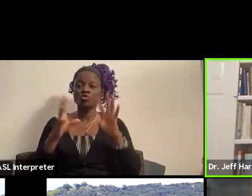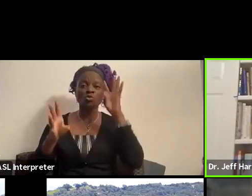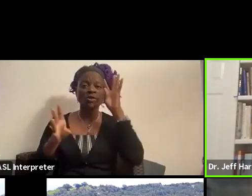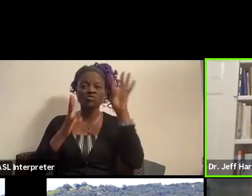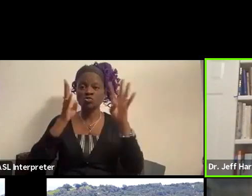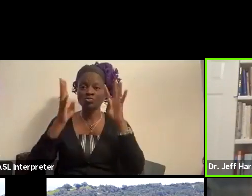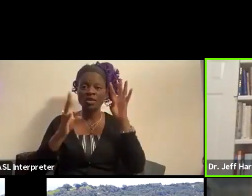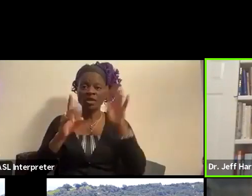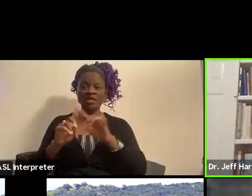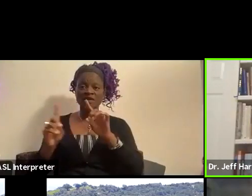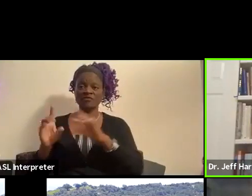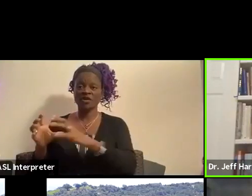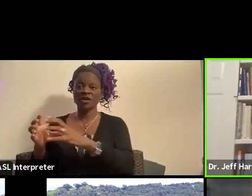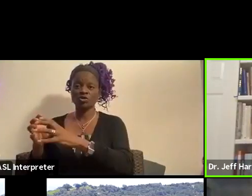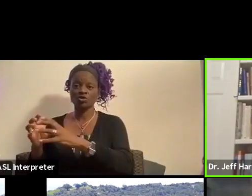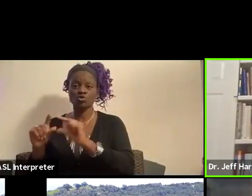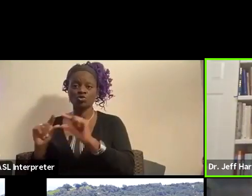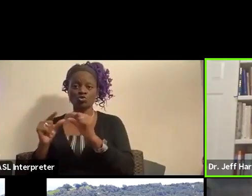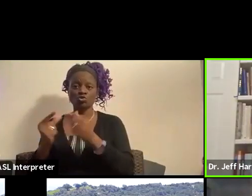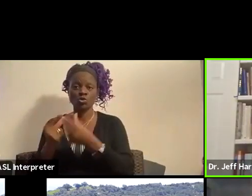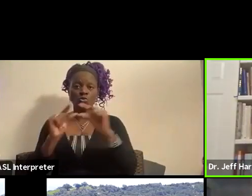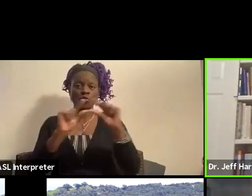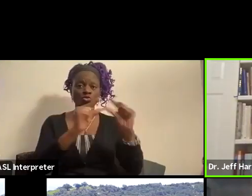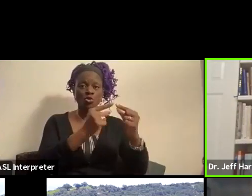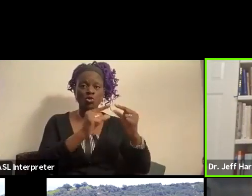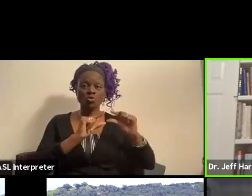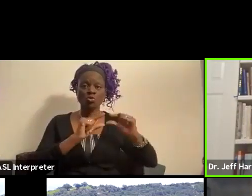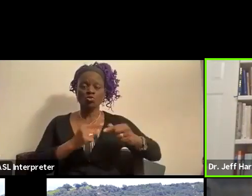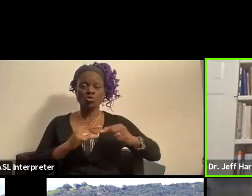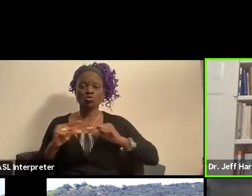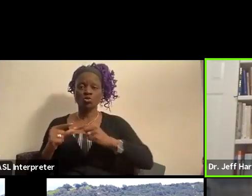county, every school, including preschools,